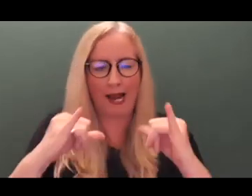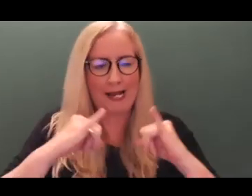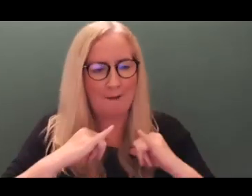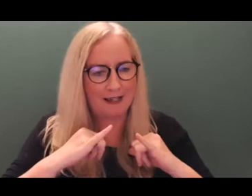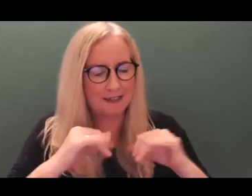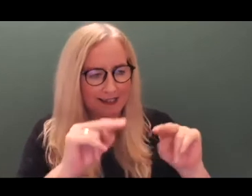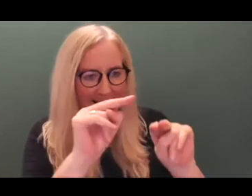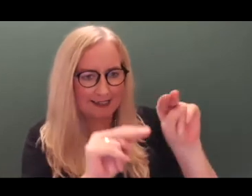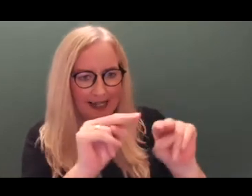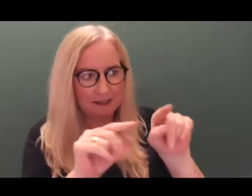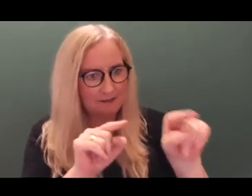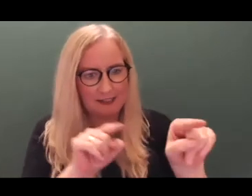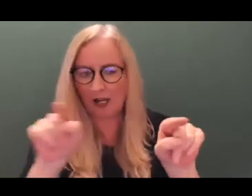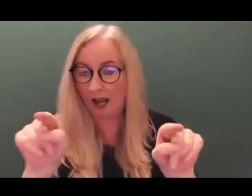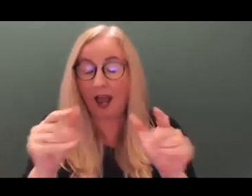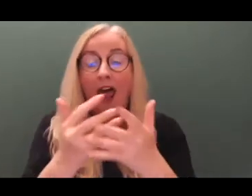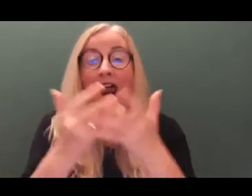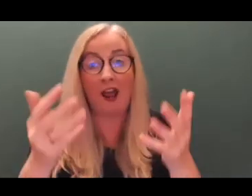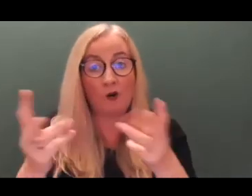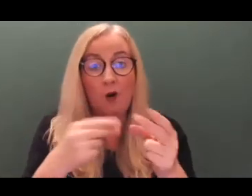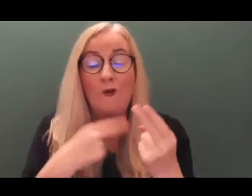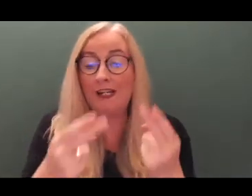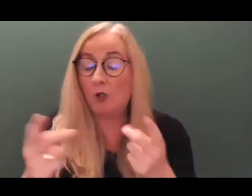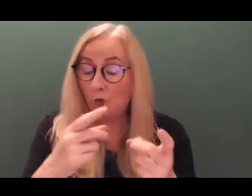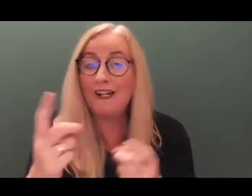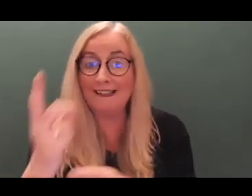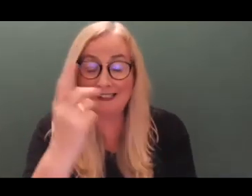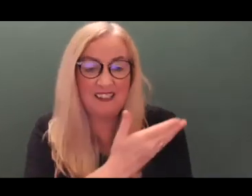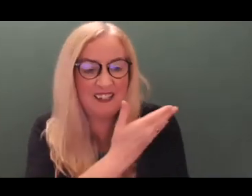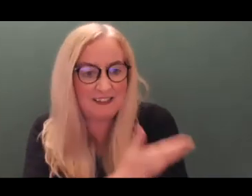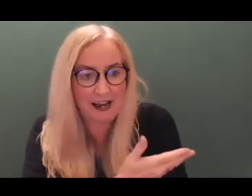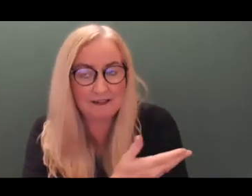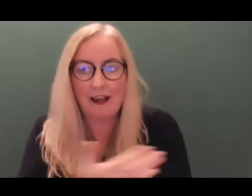of work that we have yet to do. We have started it, and there is lots of conversations across we